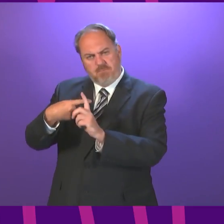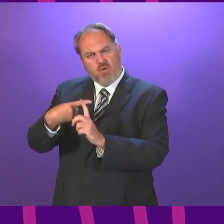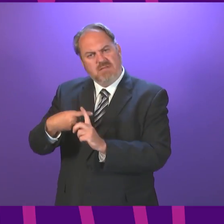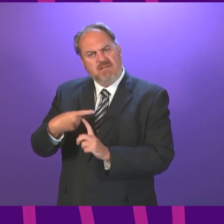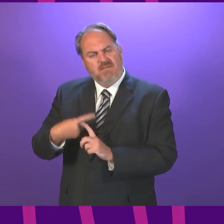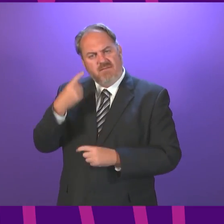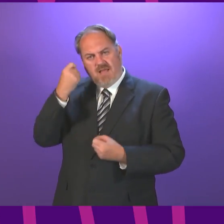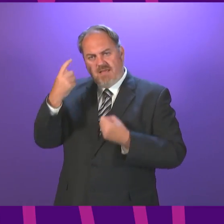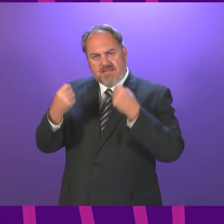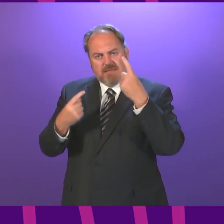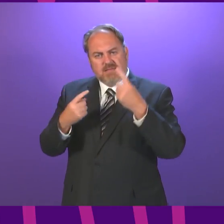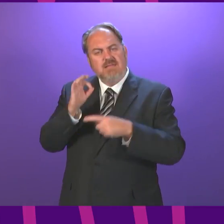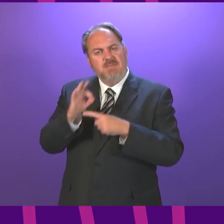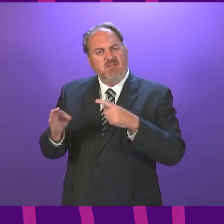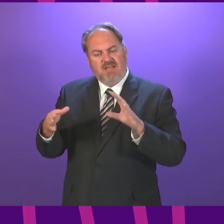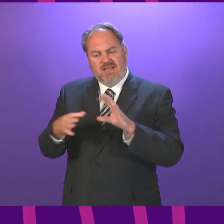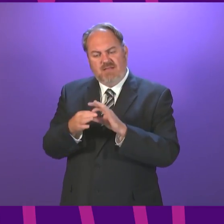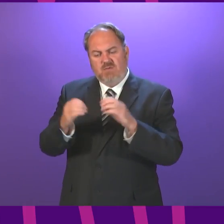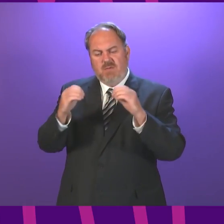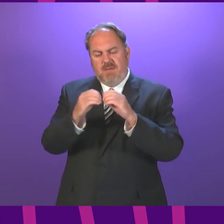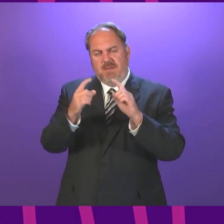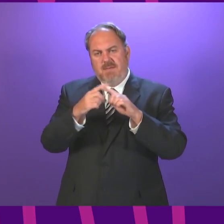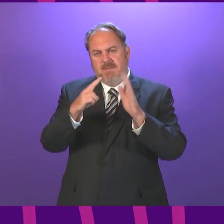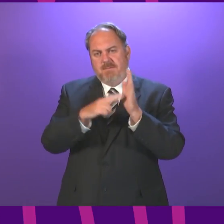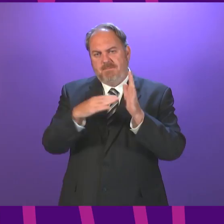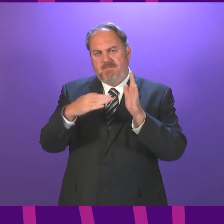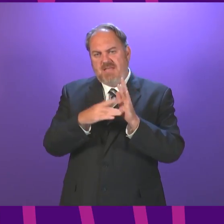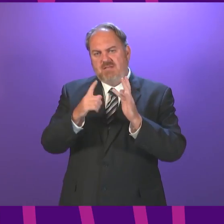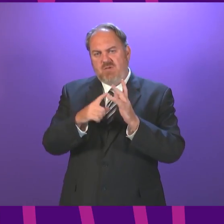particularly around benzodiazepines, which, as we know, have been a key driver in the